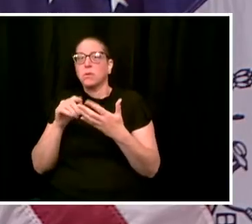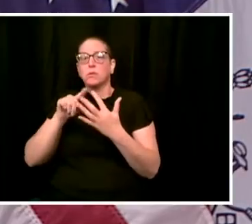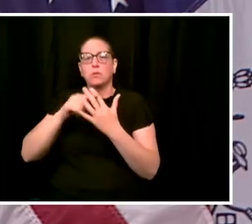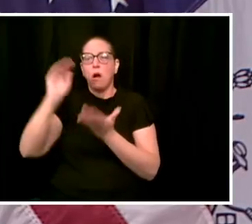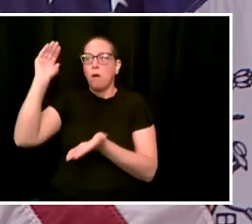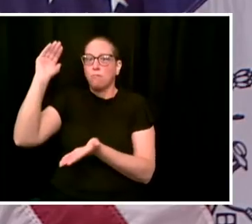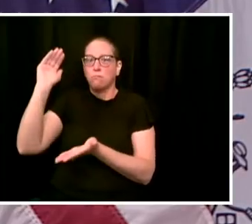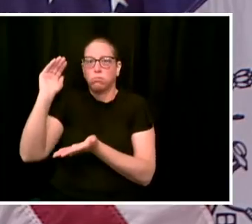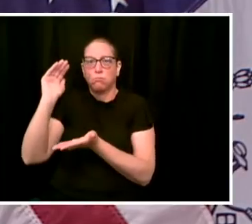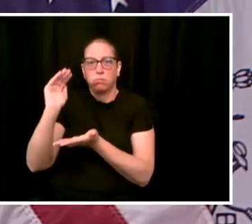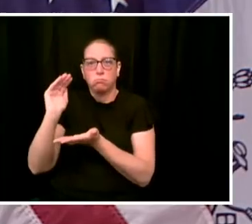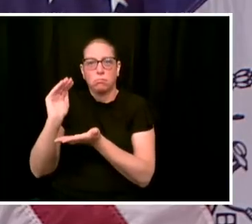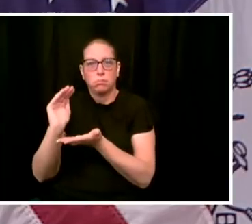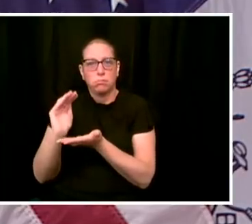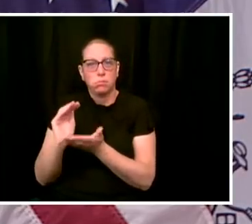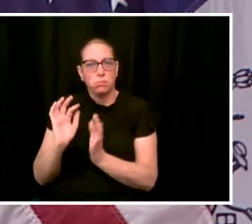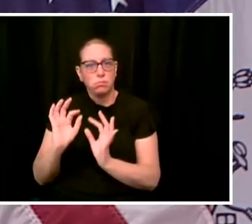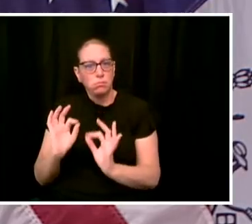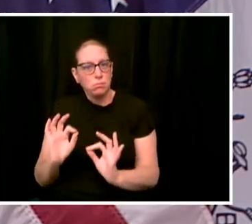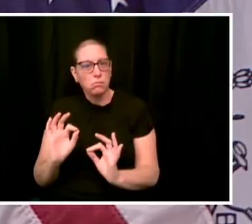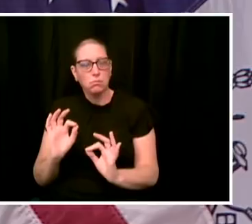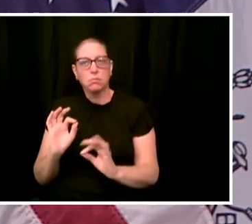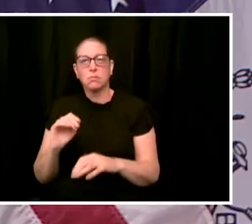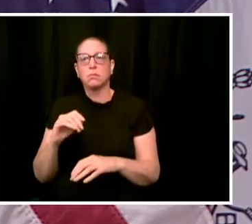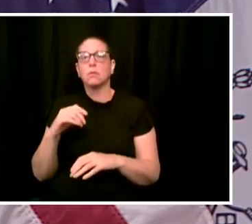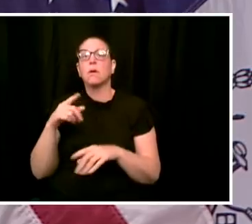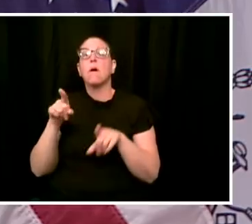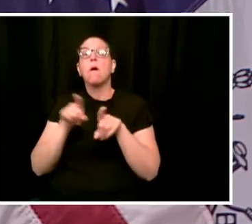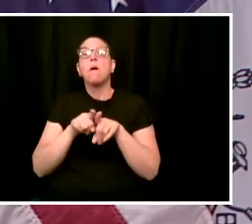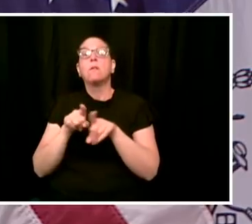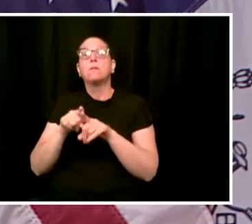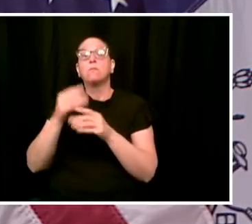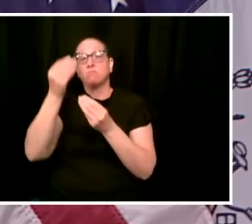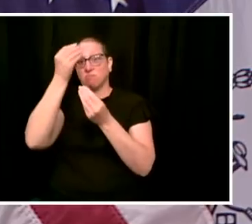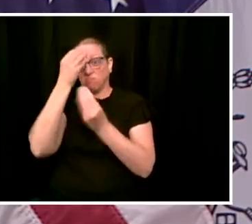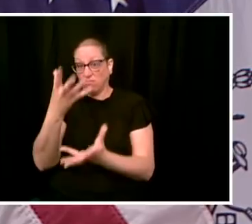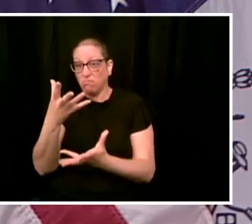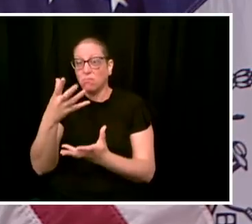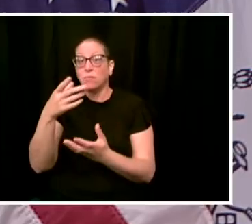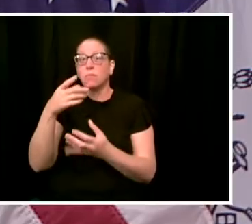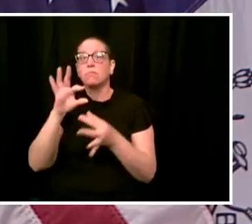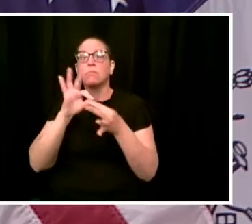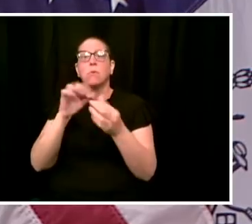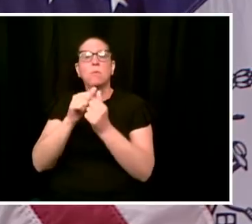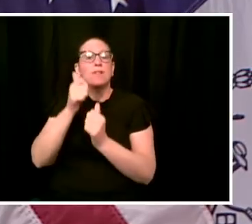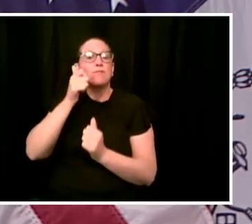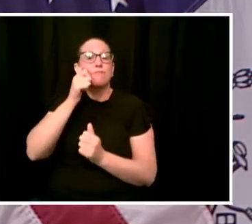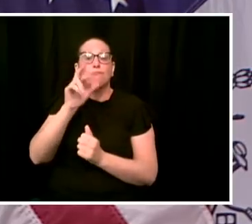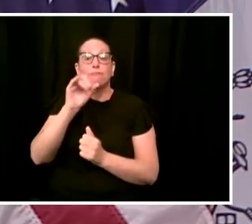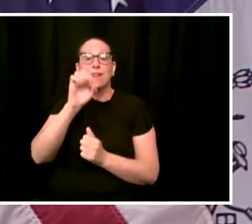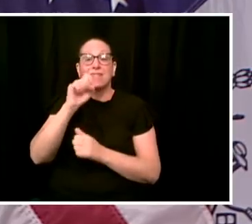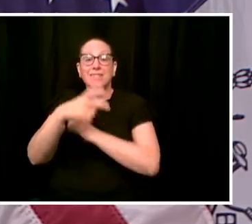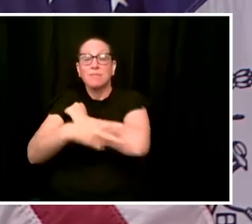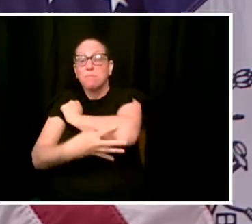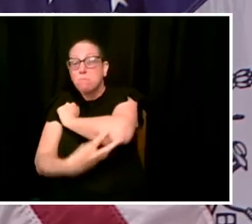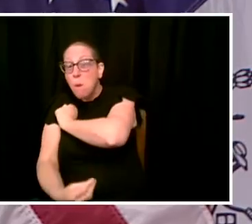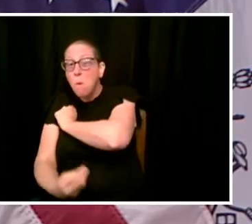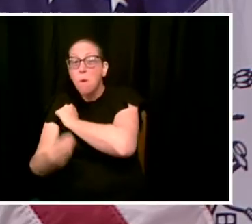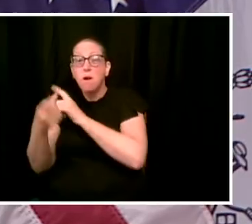AND THAT'S WHEN ALSO THE DISPARITY INFORMATION CAME OAWE TMB O EFFORTS